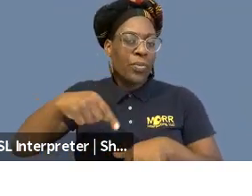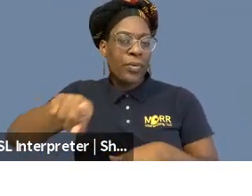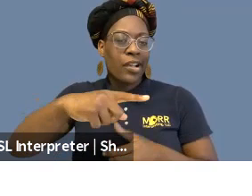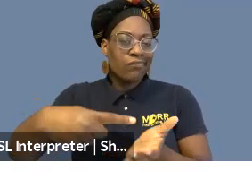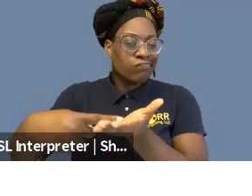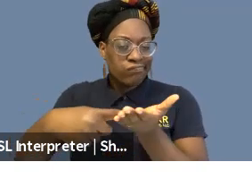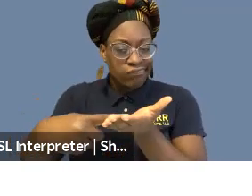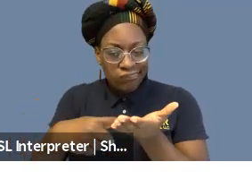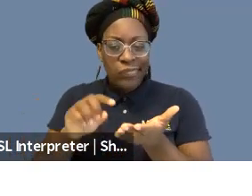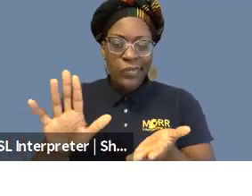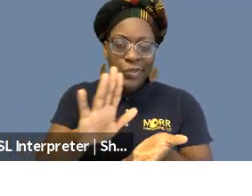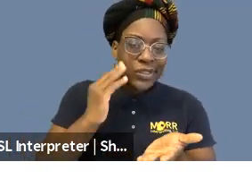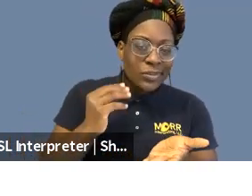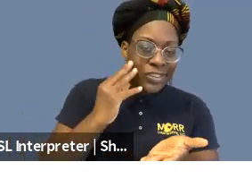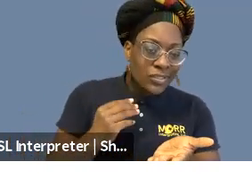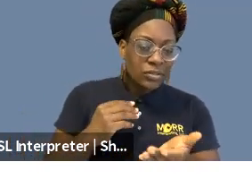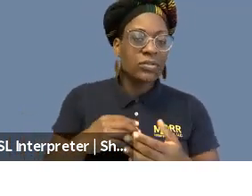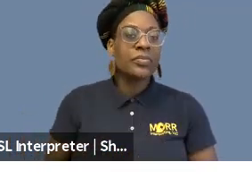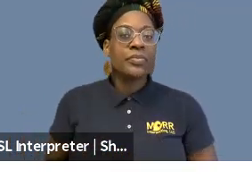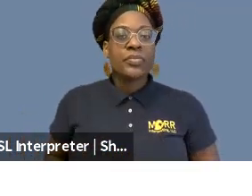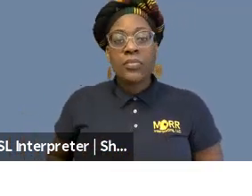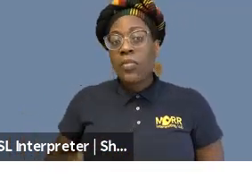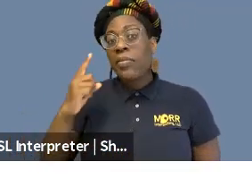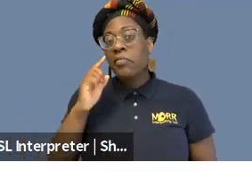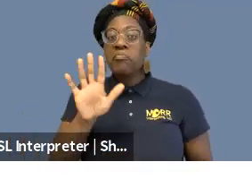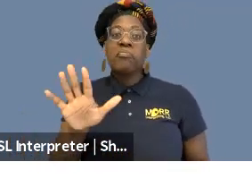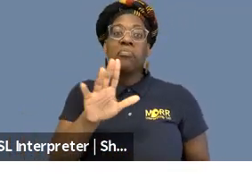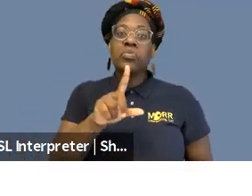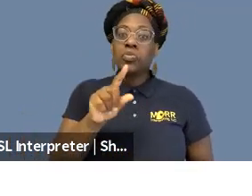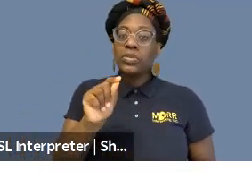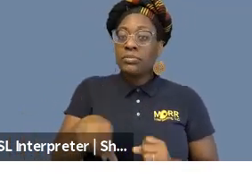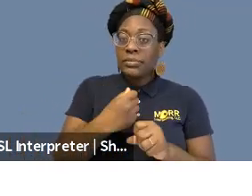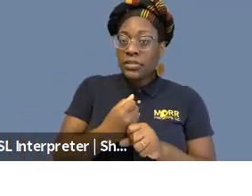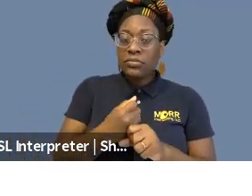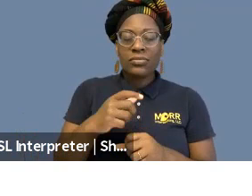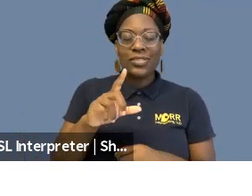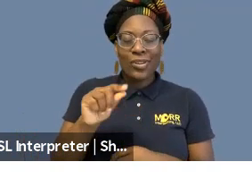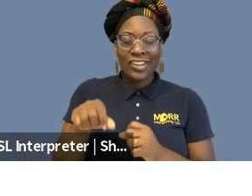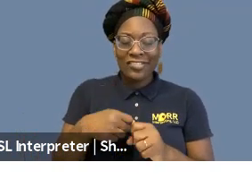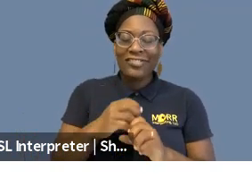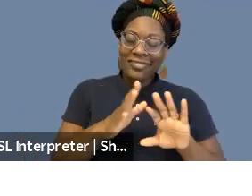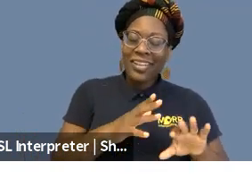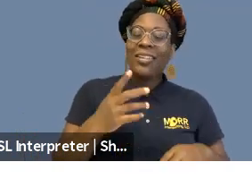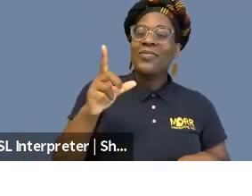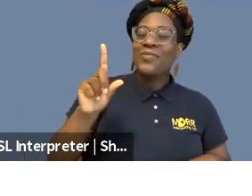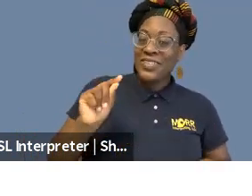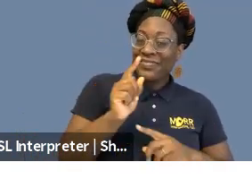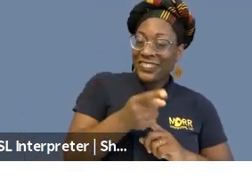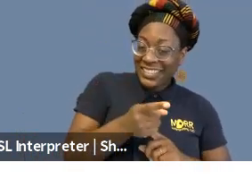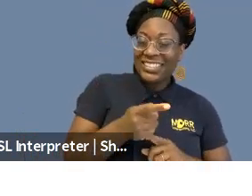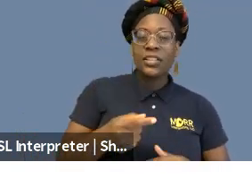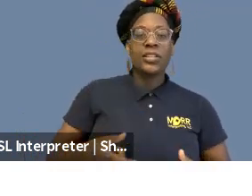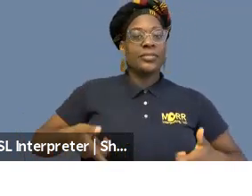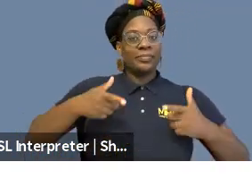The first 20 minutes will be me giving some type of tutoring advice. Then we will do small